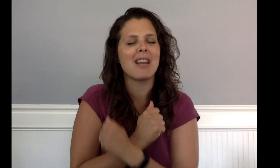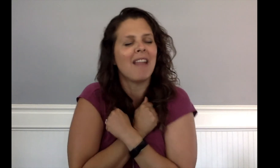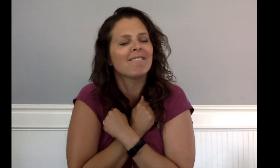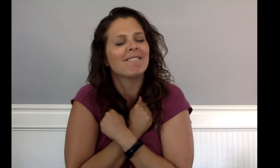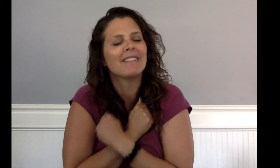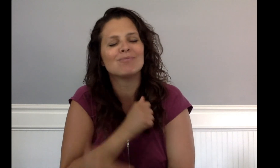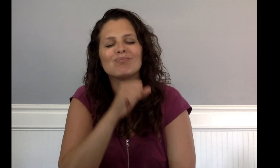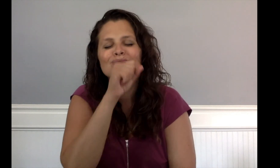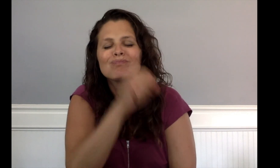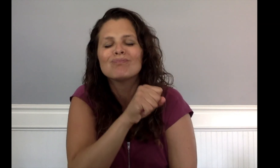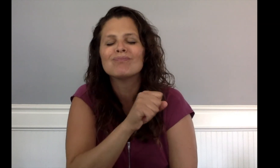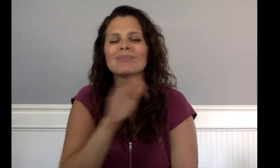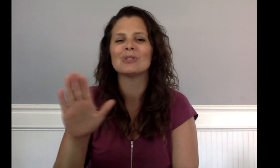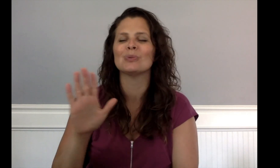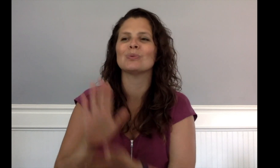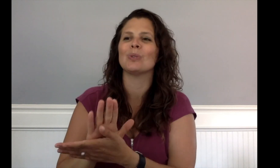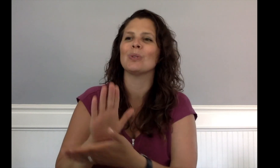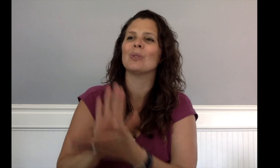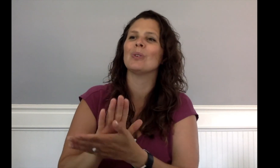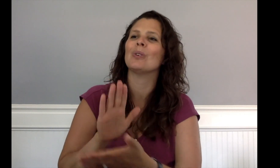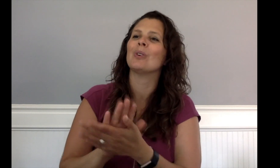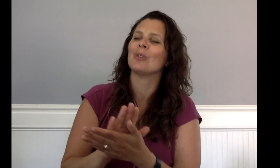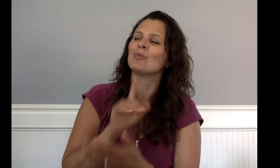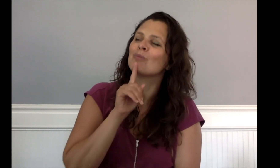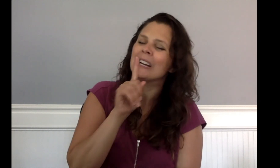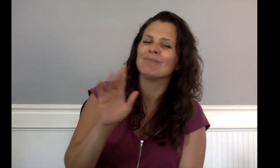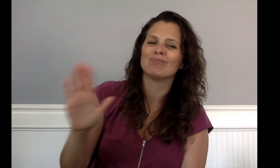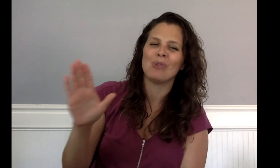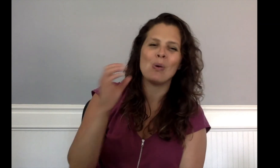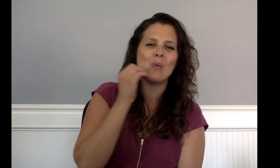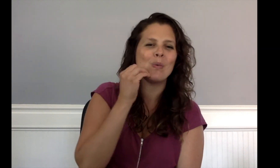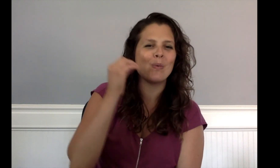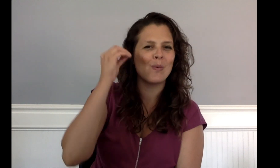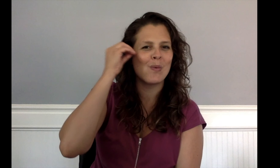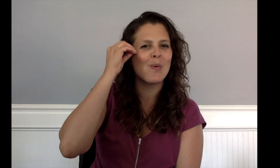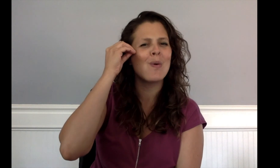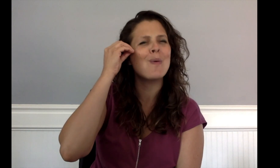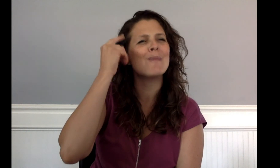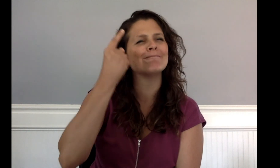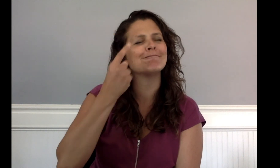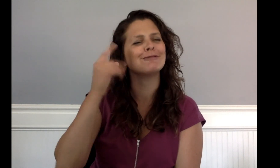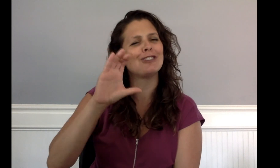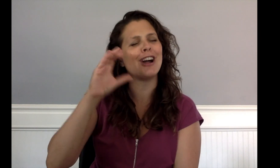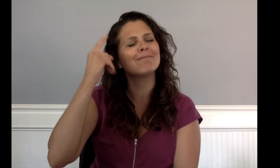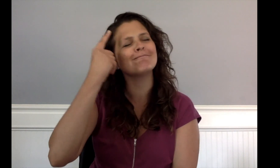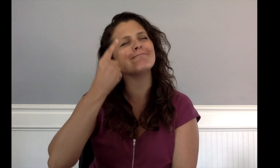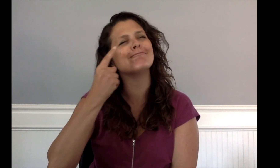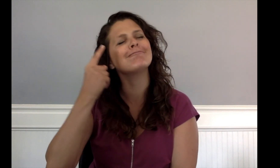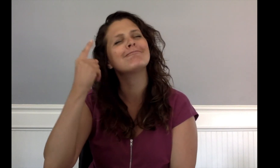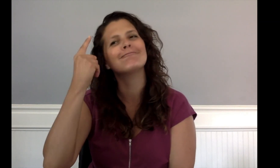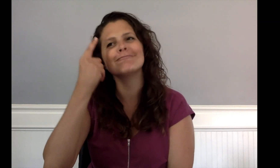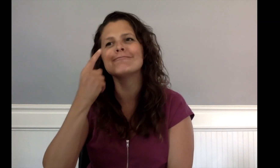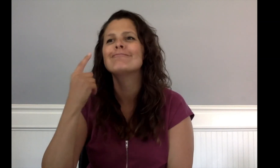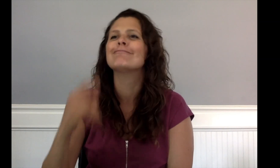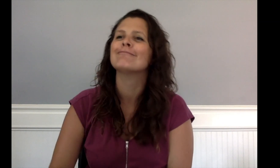Frog obviously loved her school. And it really was her home.